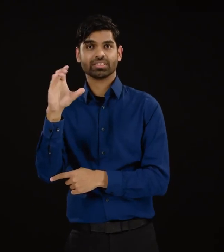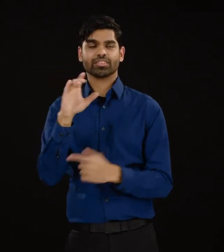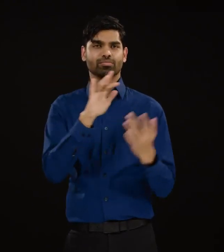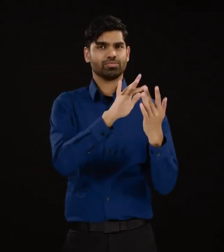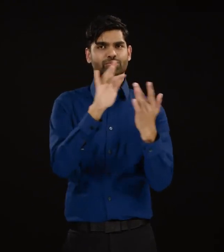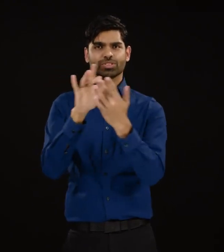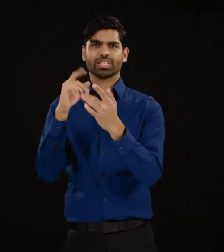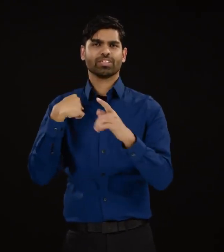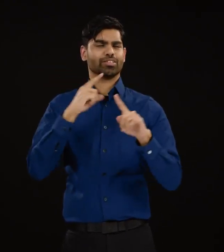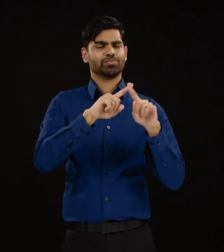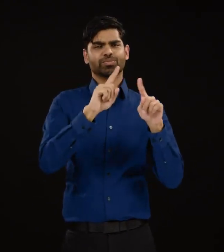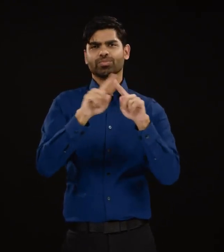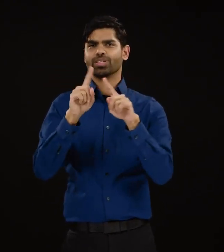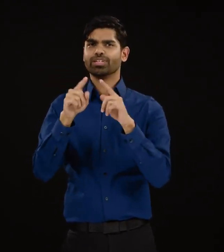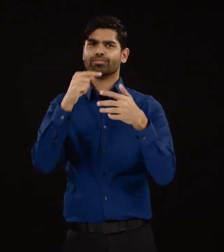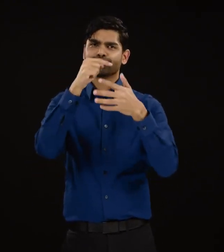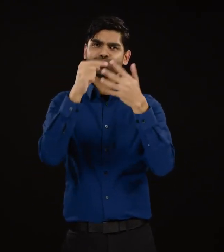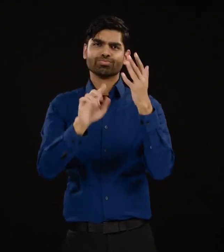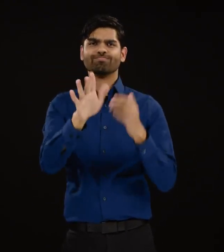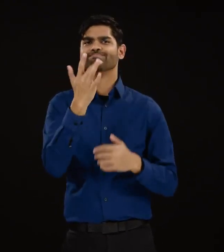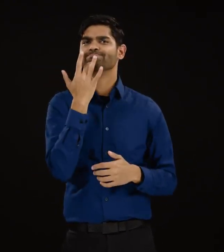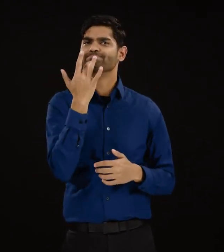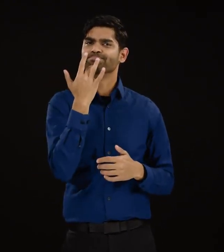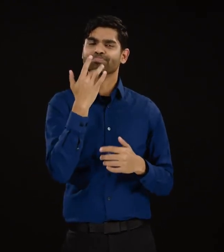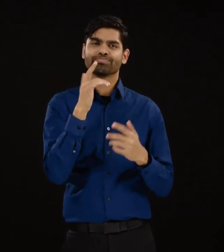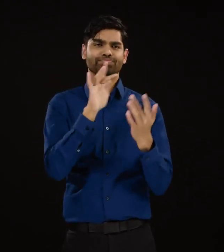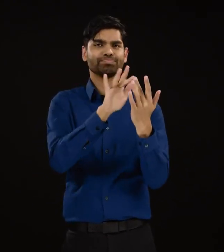The CRTC can be contacted in different ways and options: